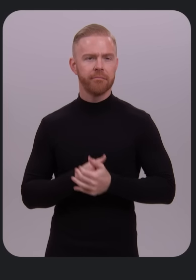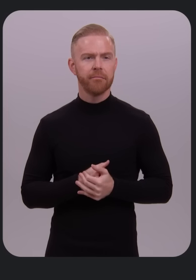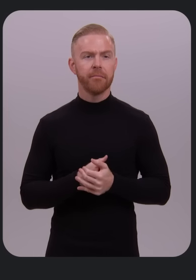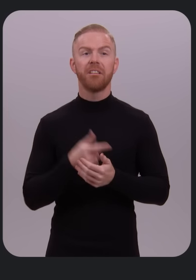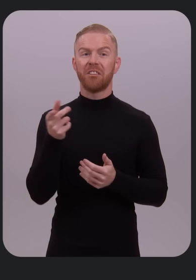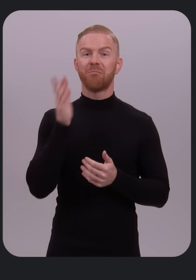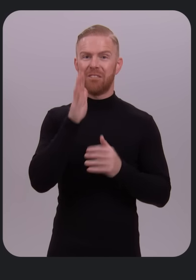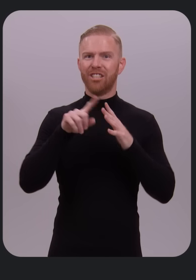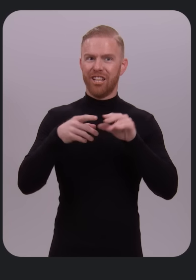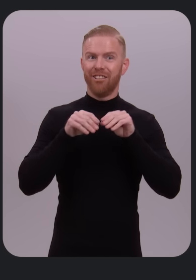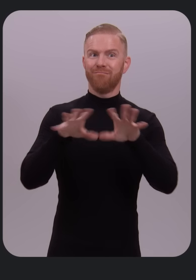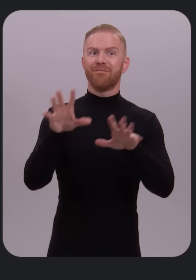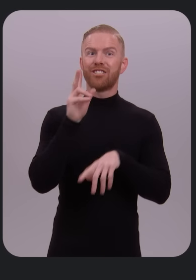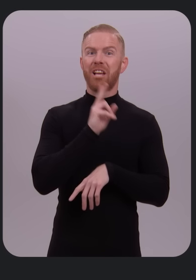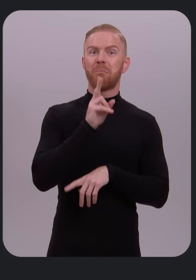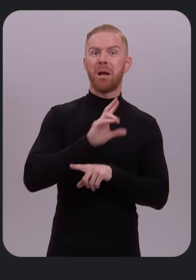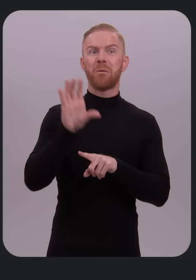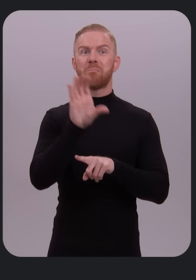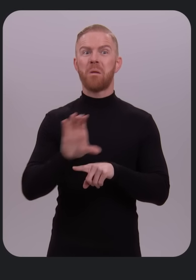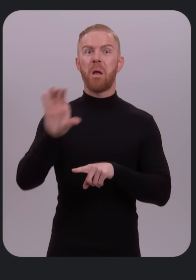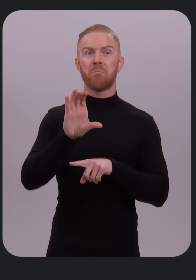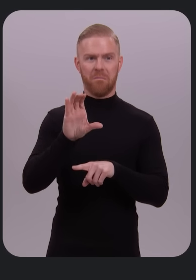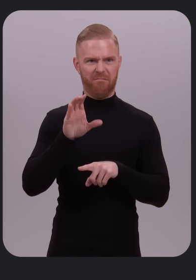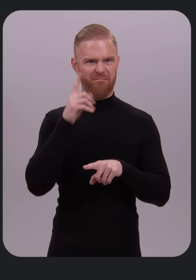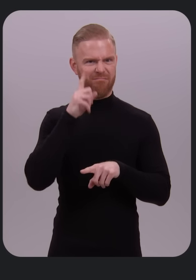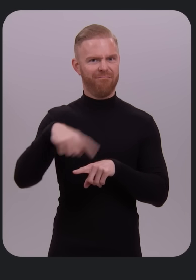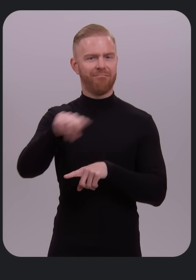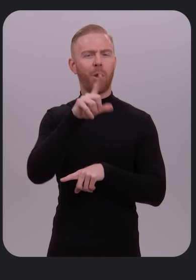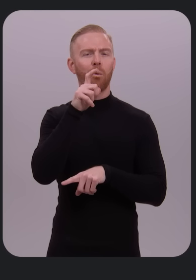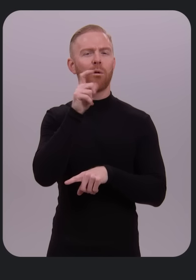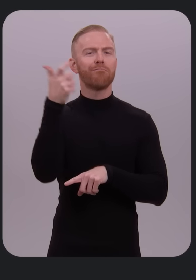this week, to Gemini subscribers in the US.